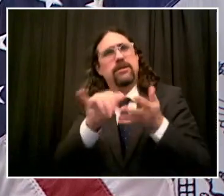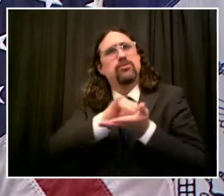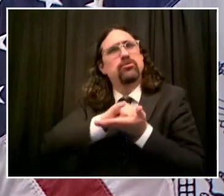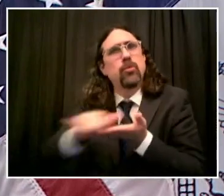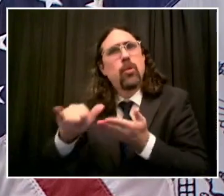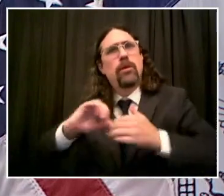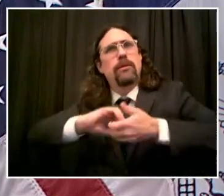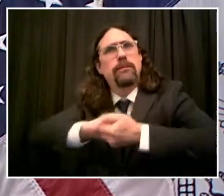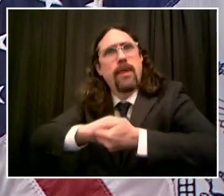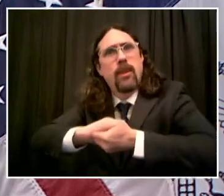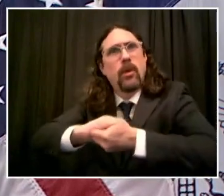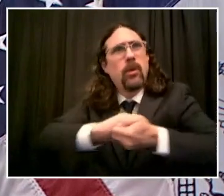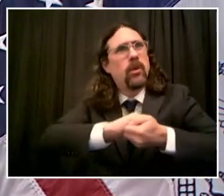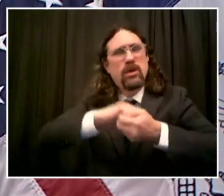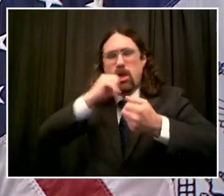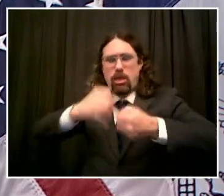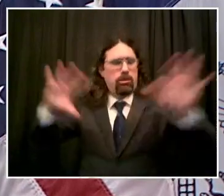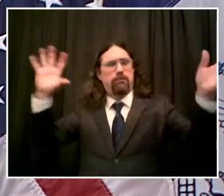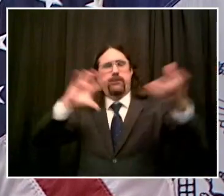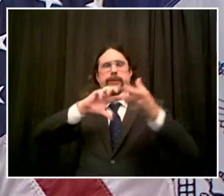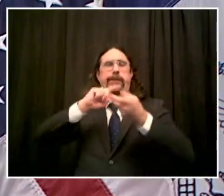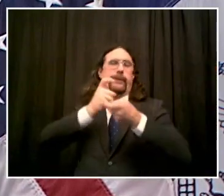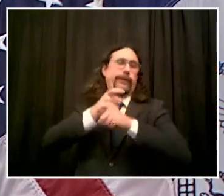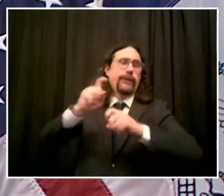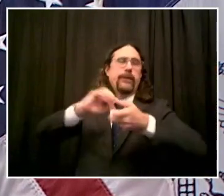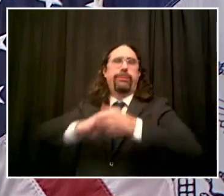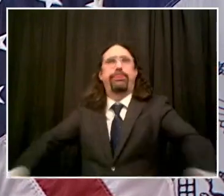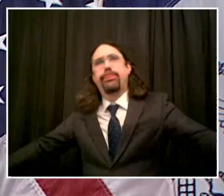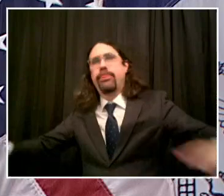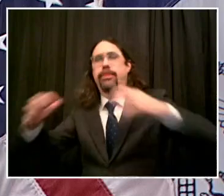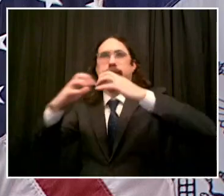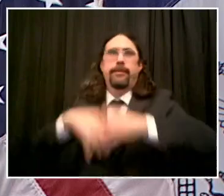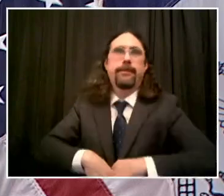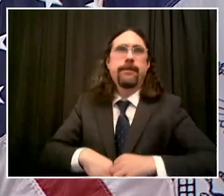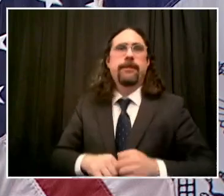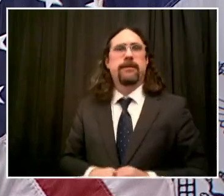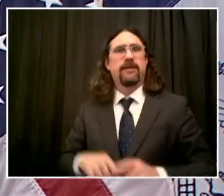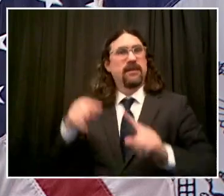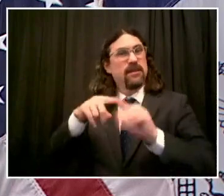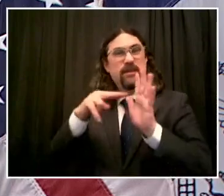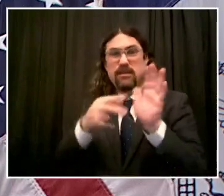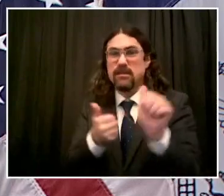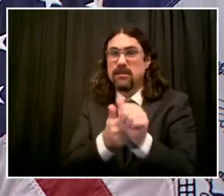NOW. THEY'RE HOLDING THE CITY TOGETHER RIGHT NOW, WHICH IS EXACTLY WHAT WE WANT IN THE